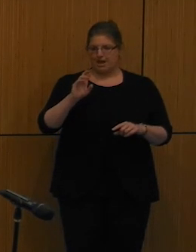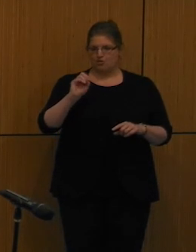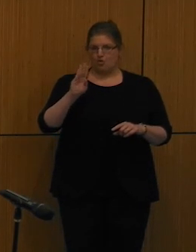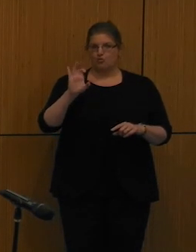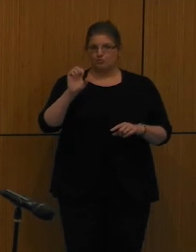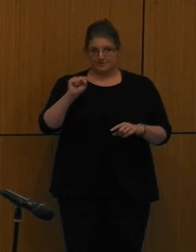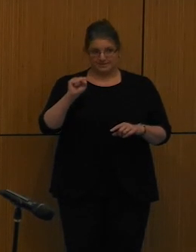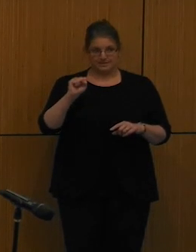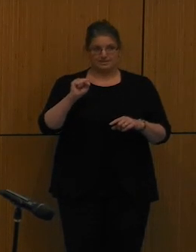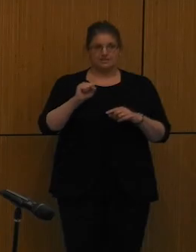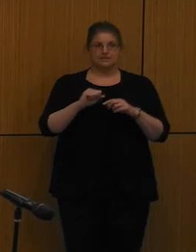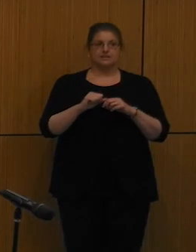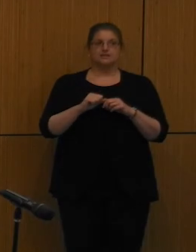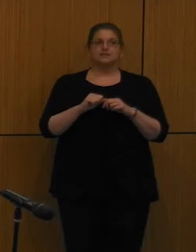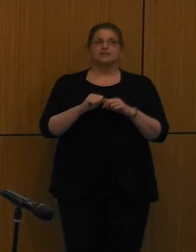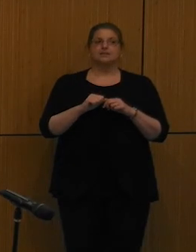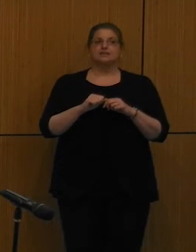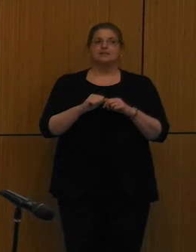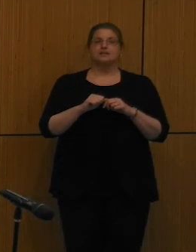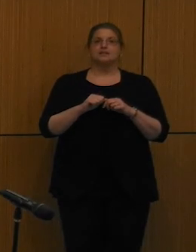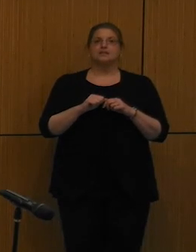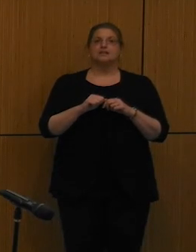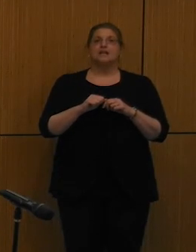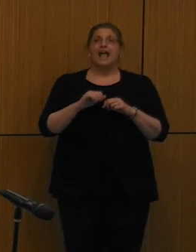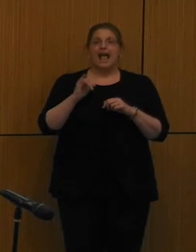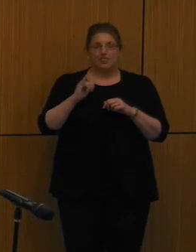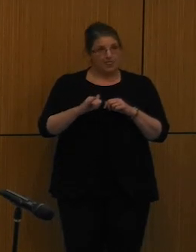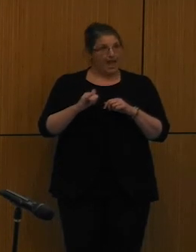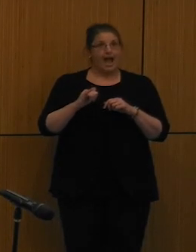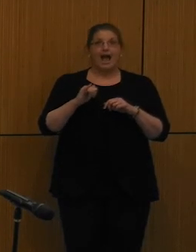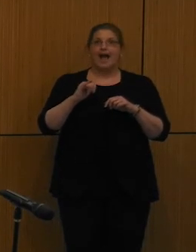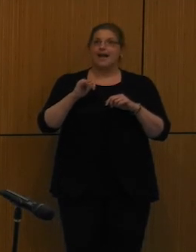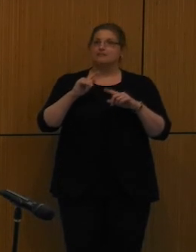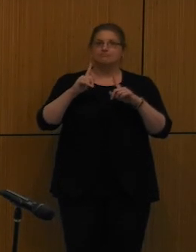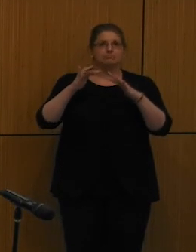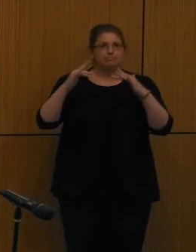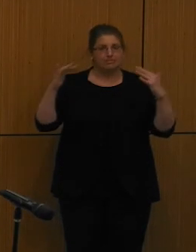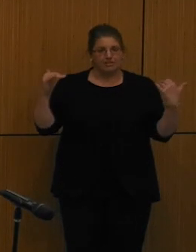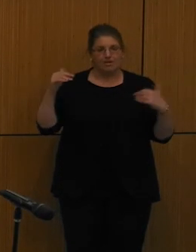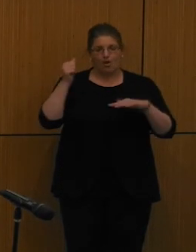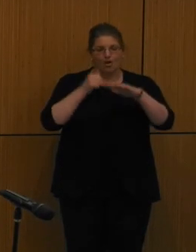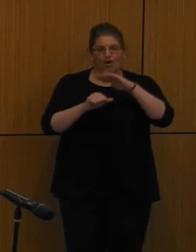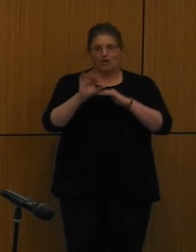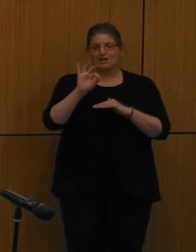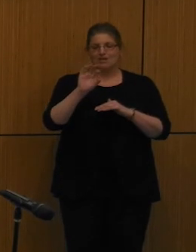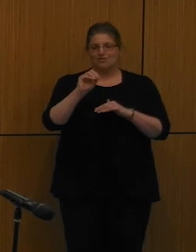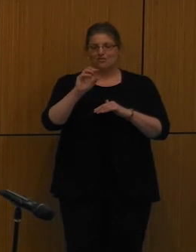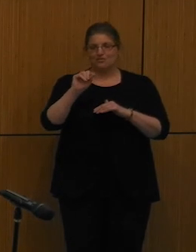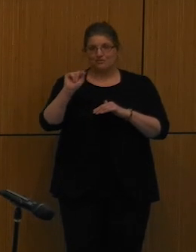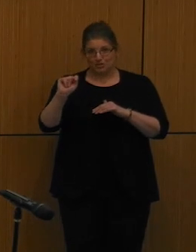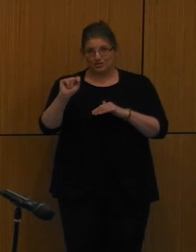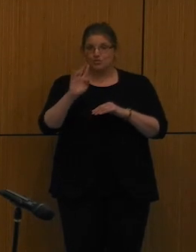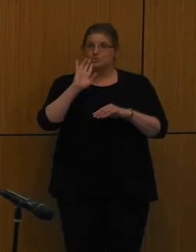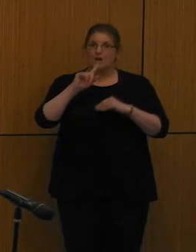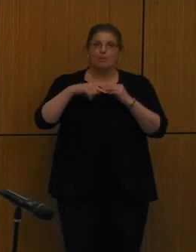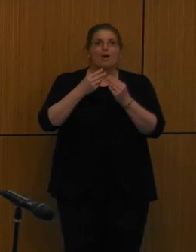about the title of my talk, this Infinite Diversity on their foot. I like to bring when I talk about soil microbiology, I like to bring up property